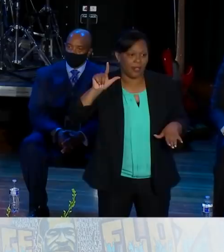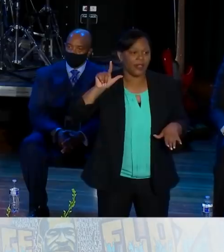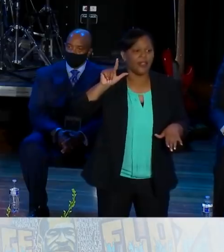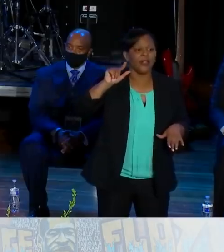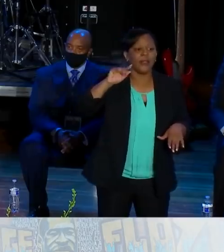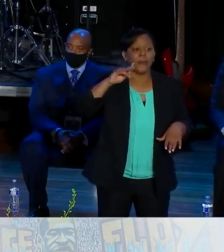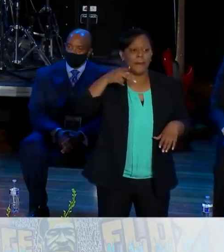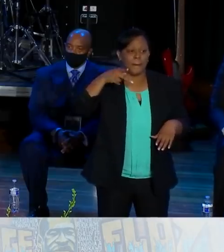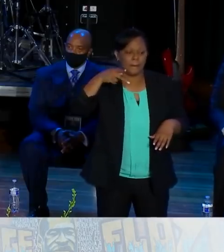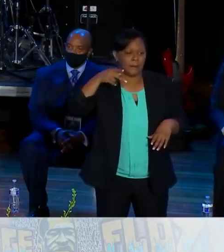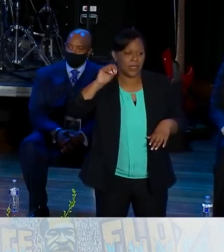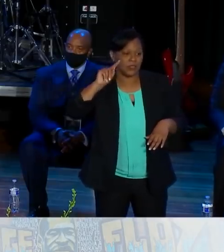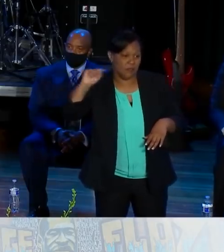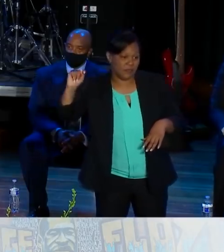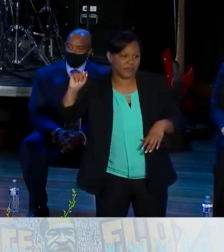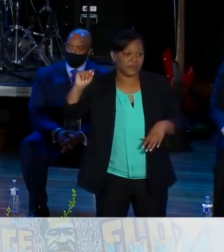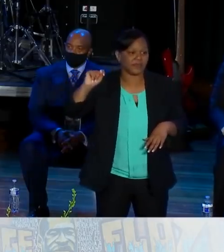DEVON JACOB, CHRIS O'NEAL, LEE